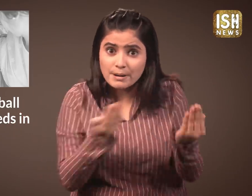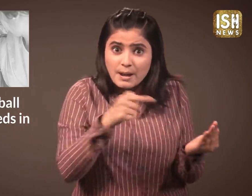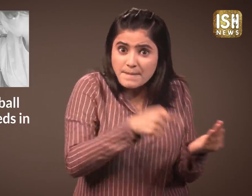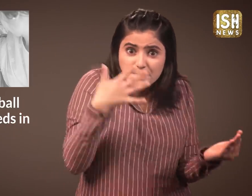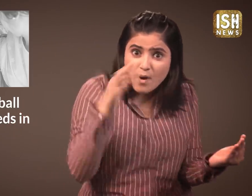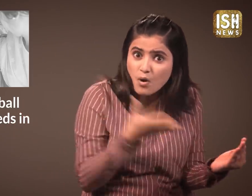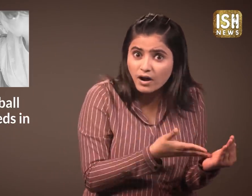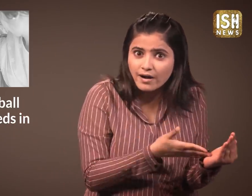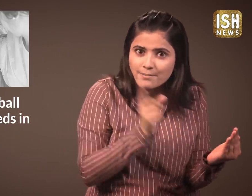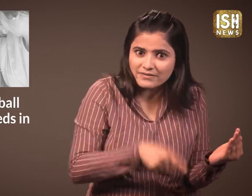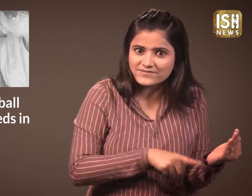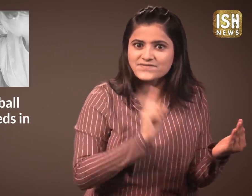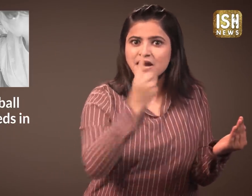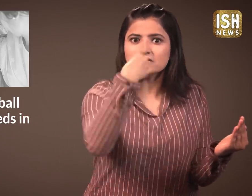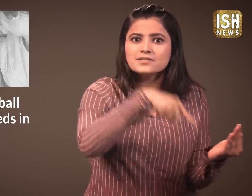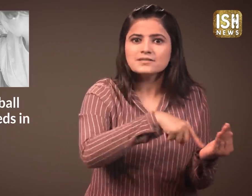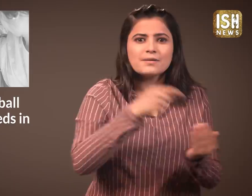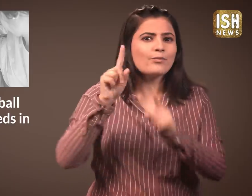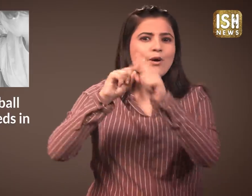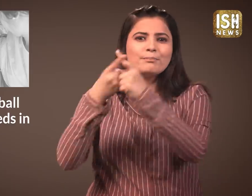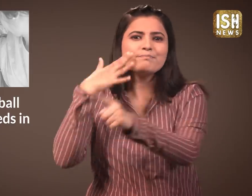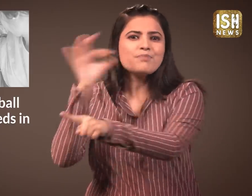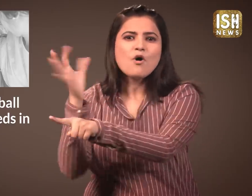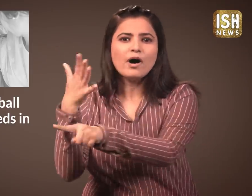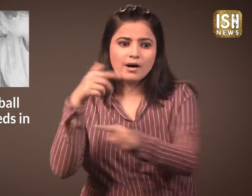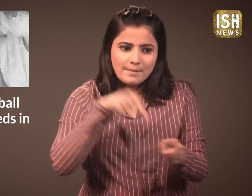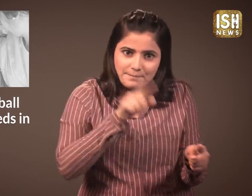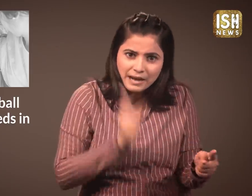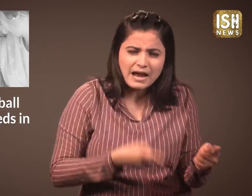Or is the baby? The baby is always the priority. Finding a room is not.